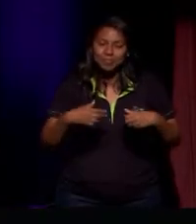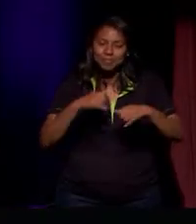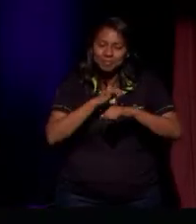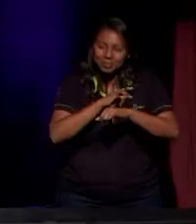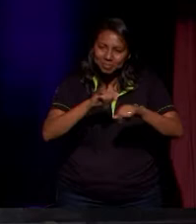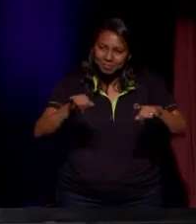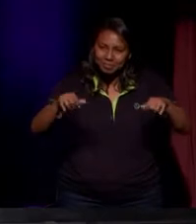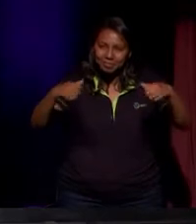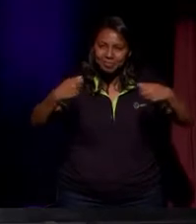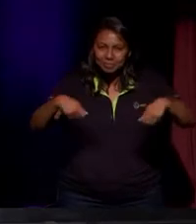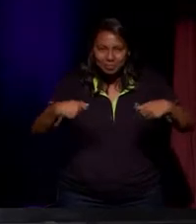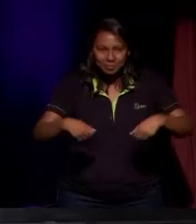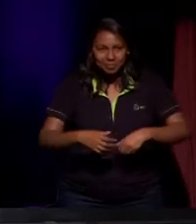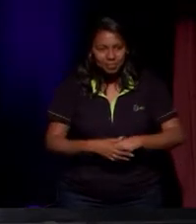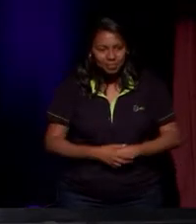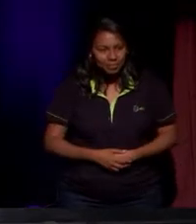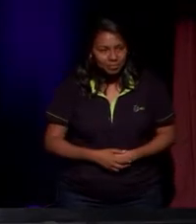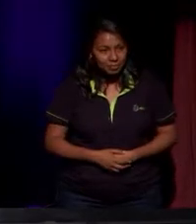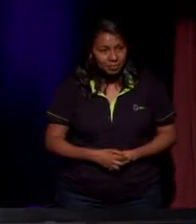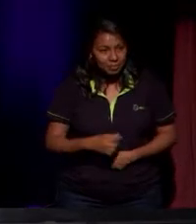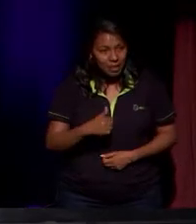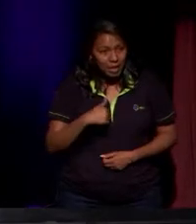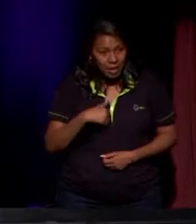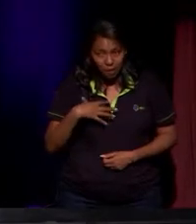I am the daughter of Lebanese,